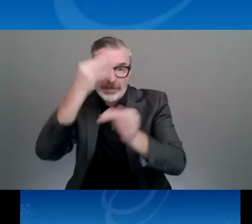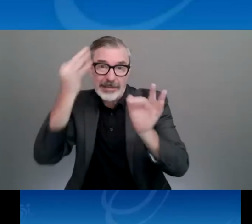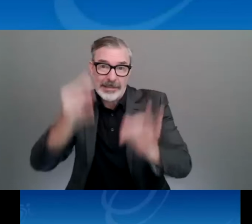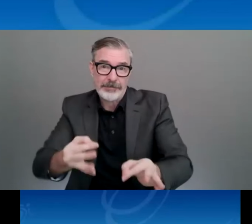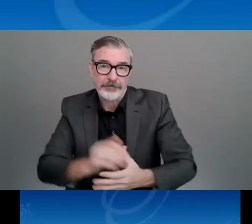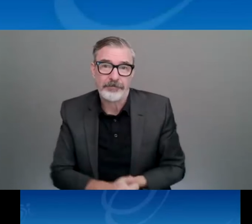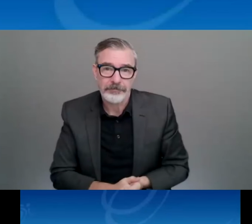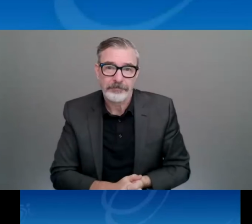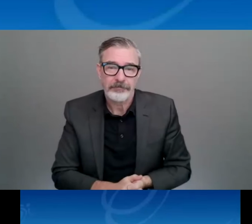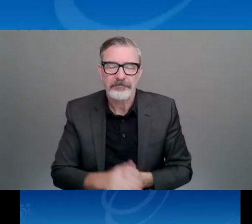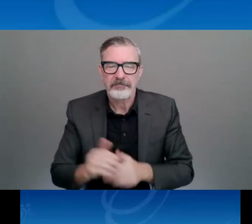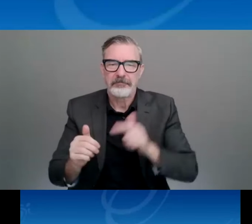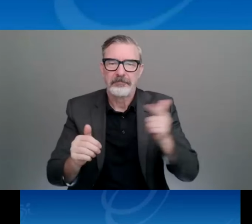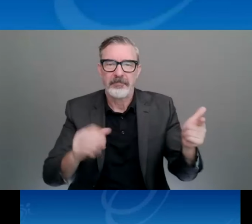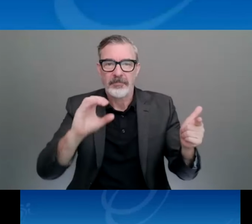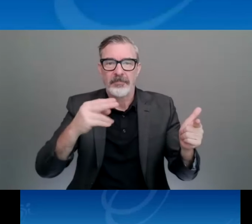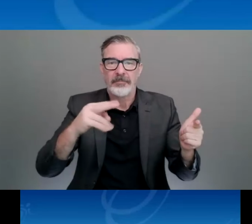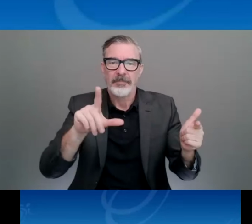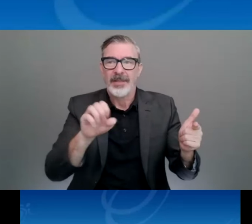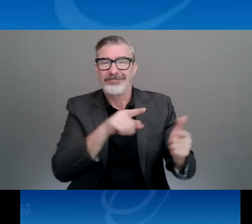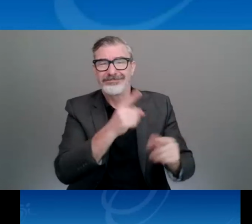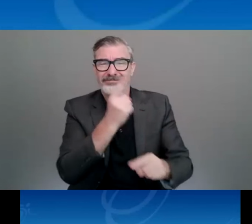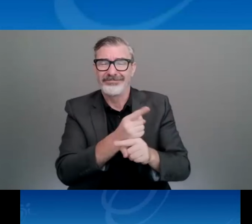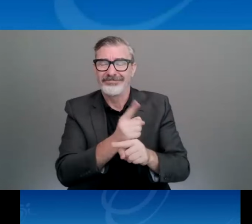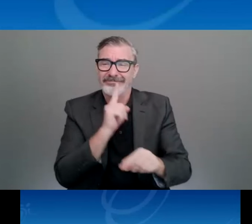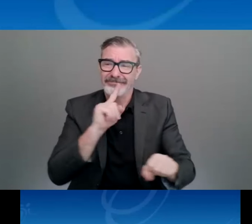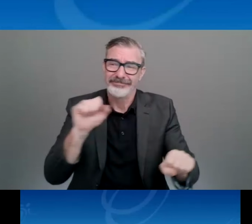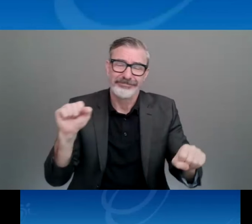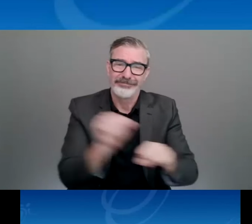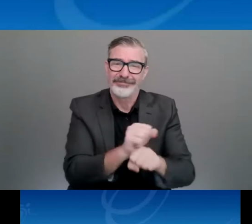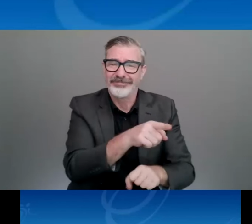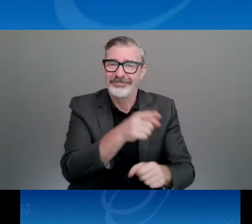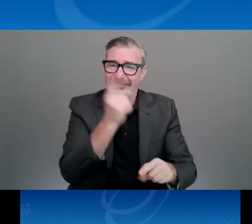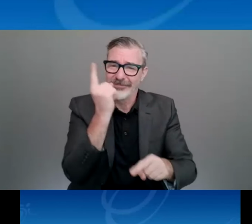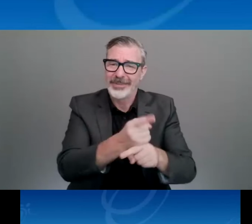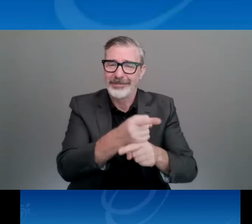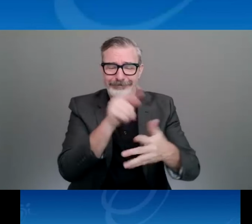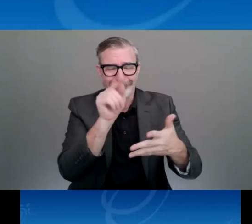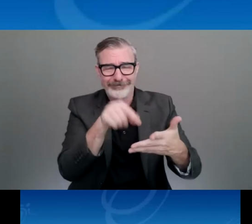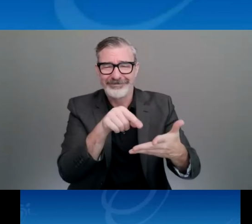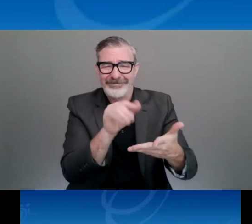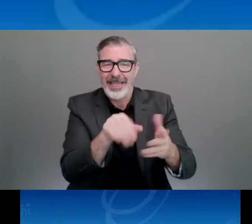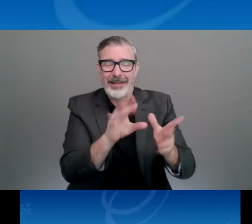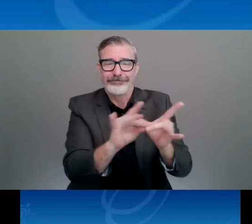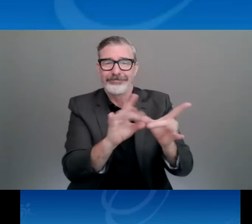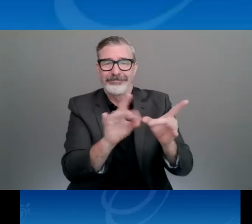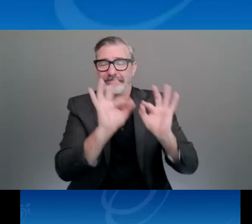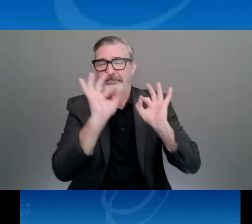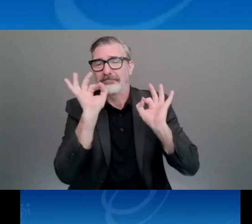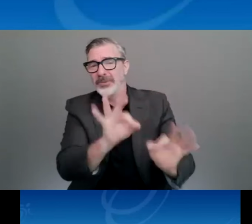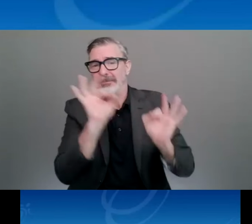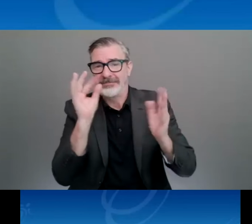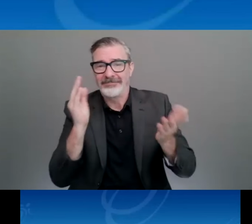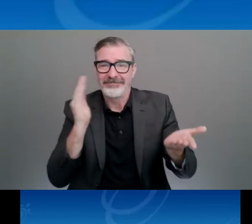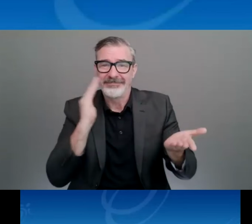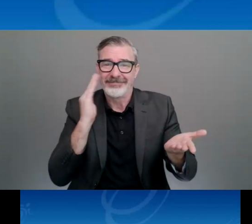I think those are really words, to be written down by, many, many people on, on the watching the webinar today.